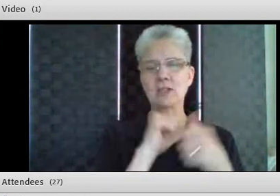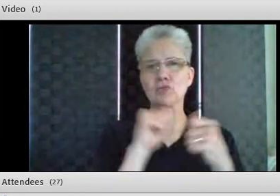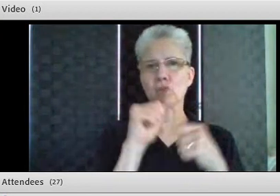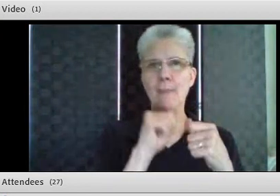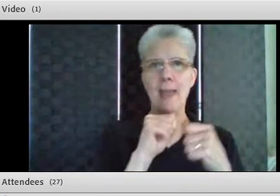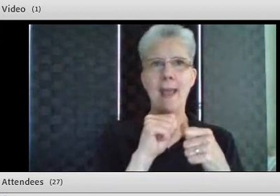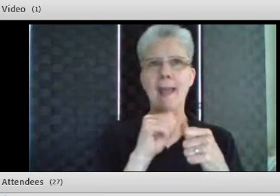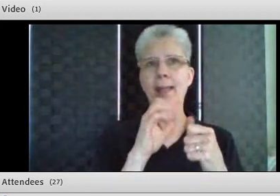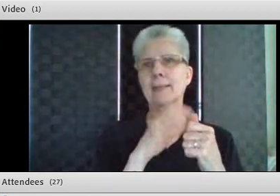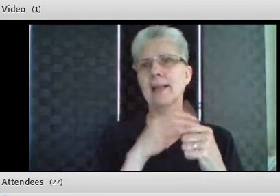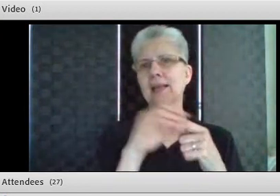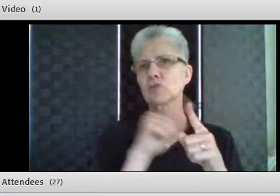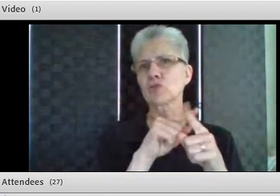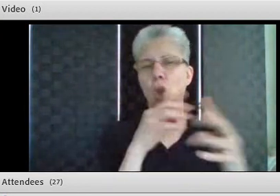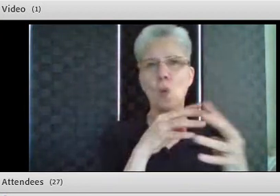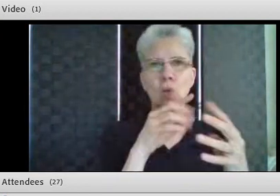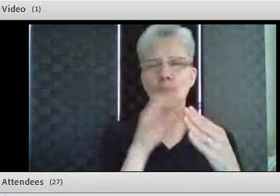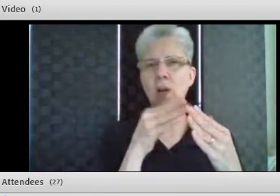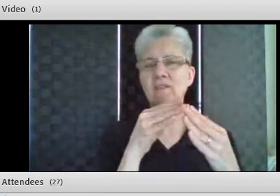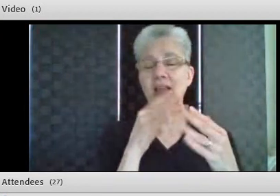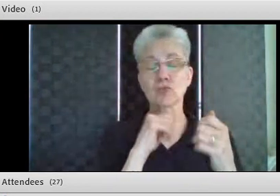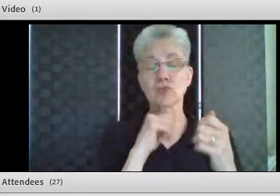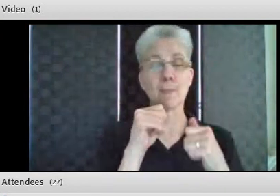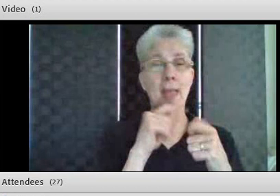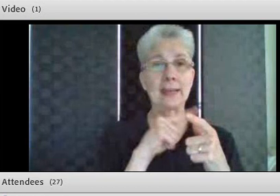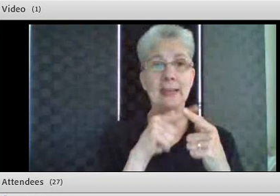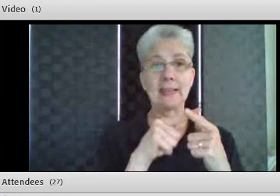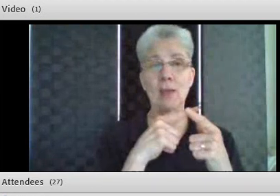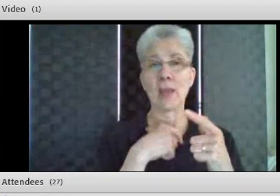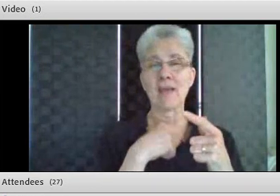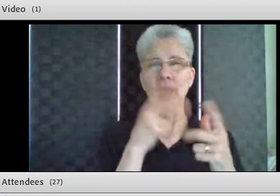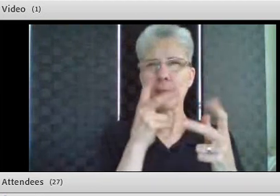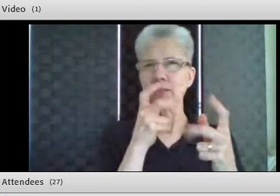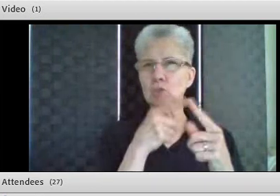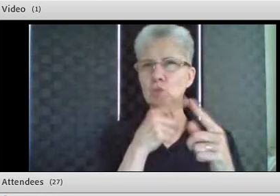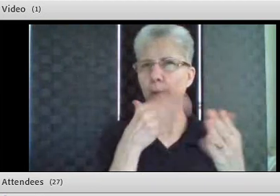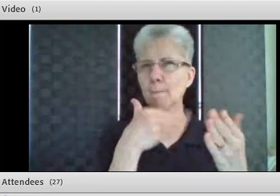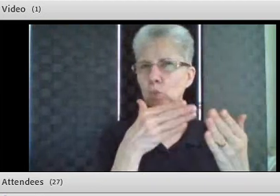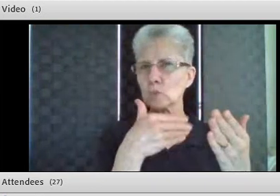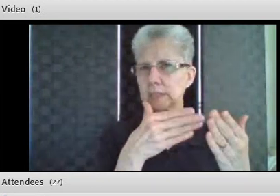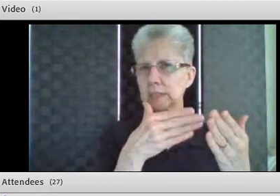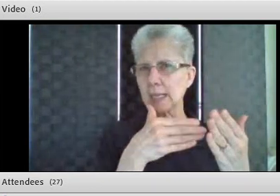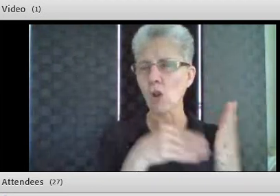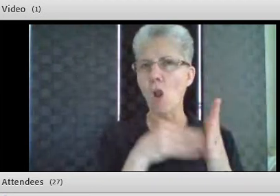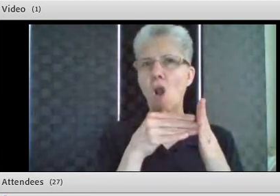and what we do is we have the students listen to or watch a scene in a movie that's dramatic like in "Moana"